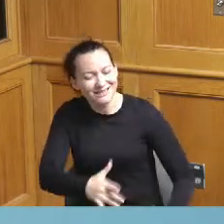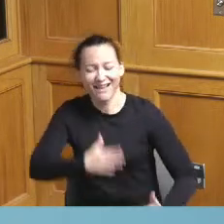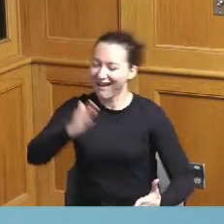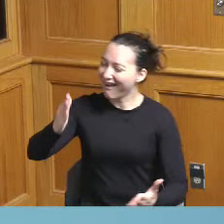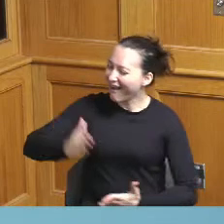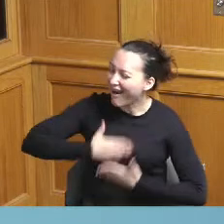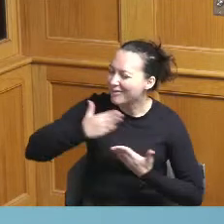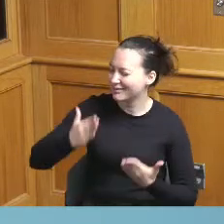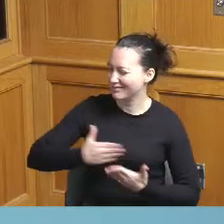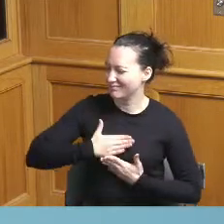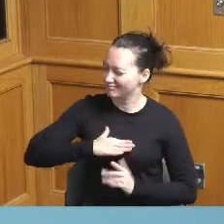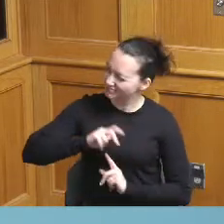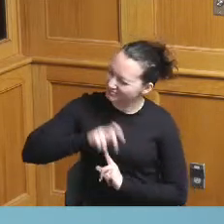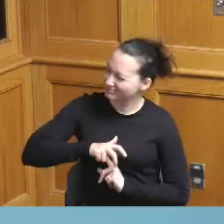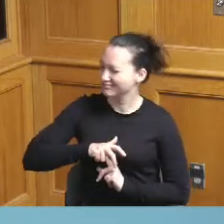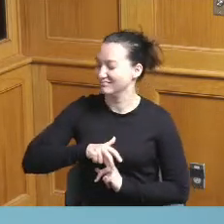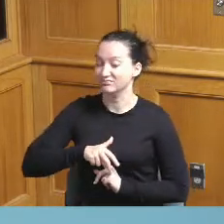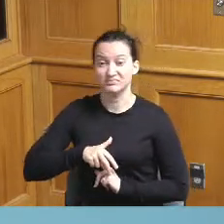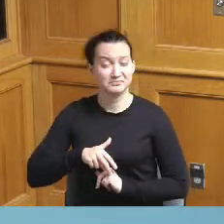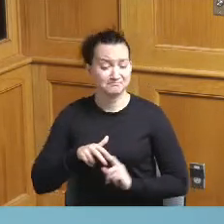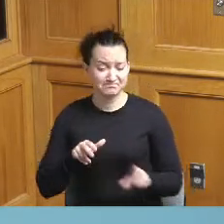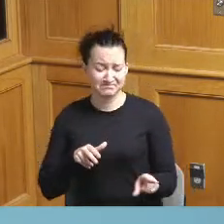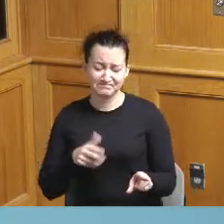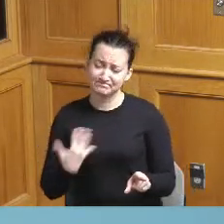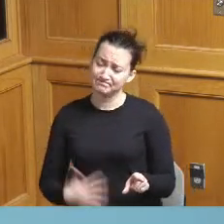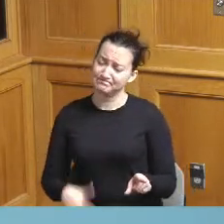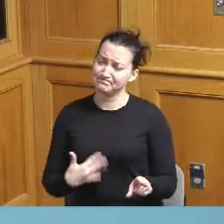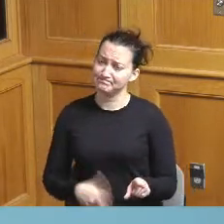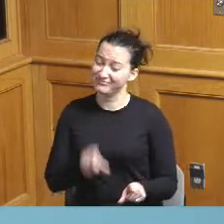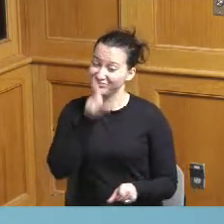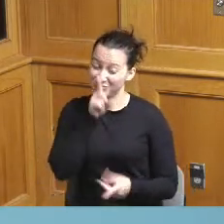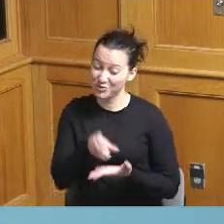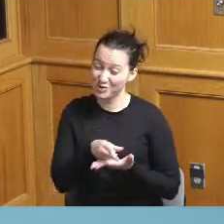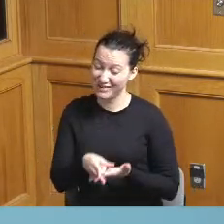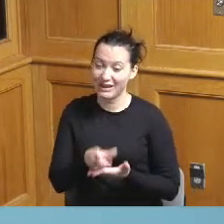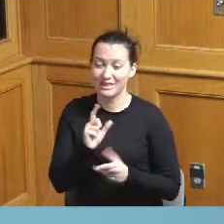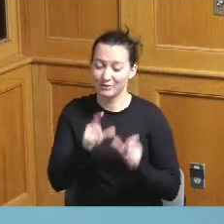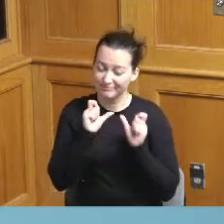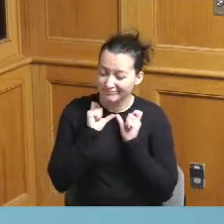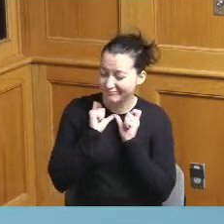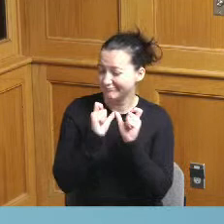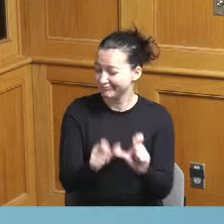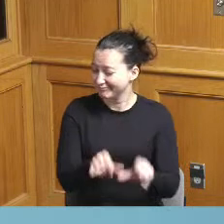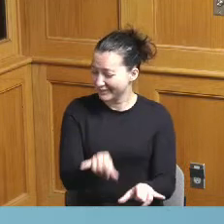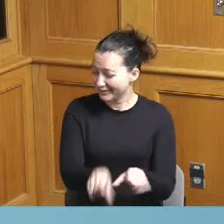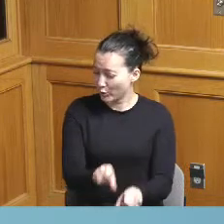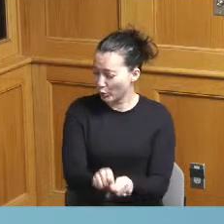and I would say that that is extremely true based upon their longevity here we do this